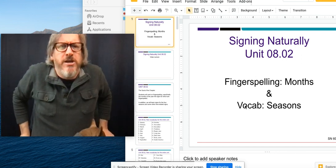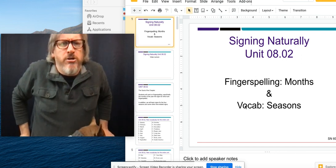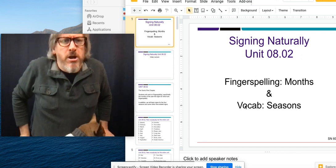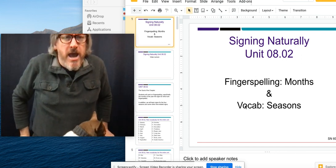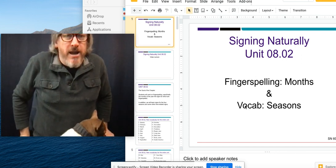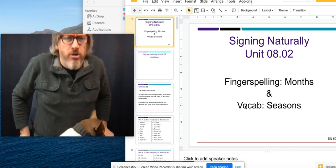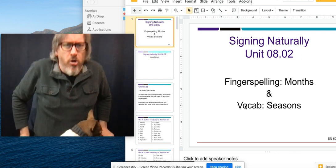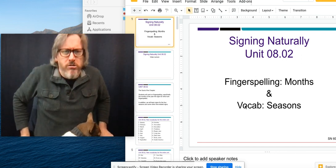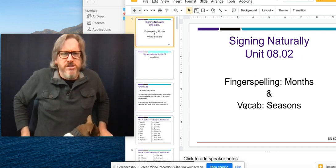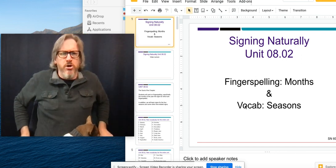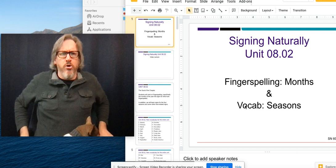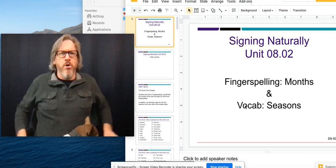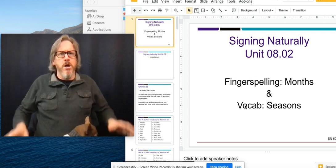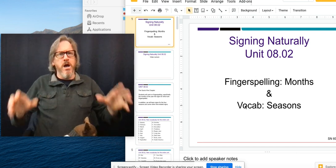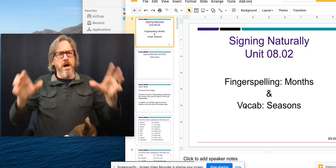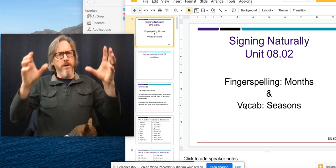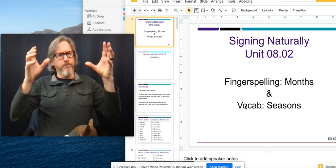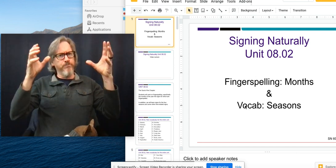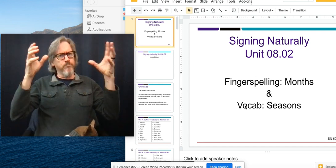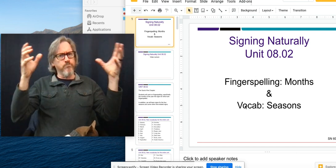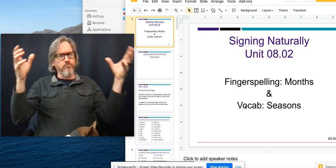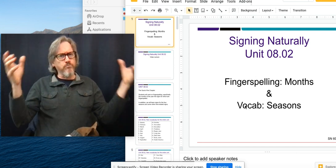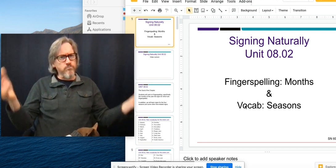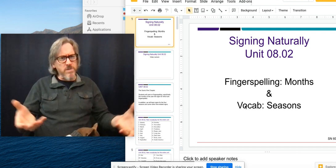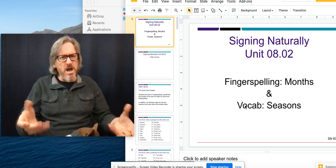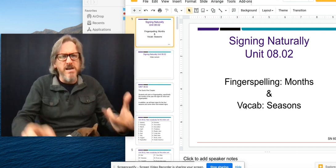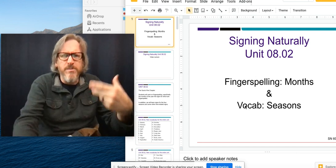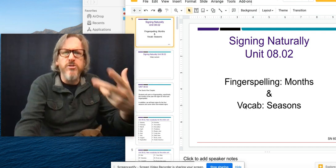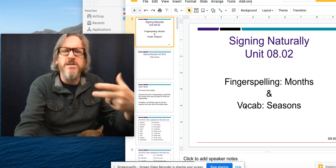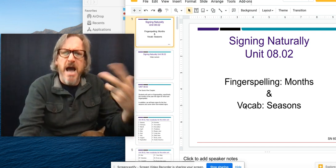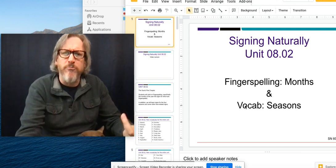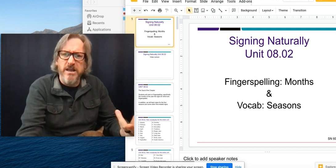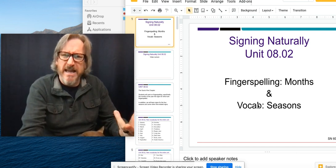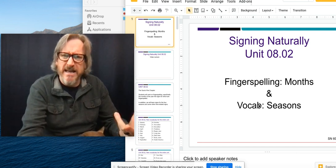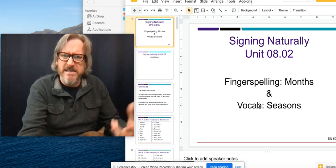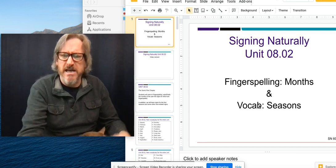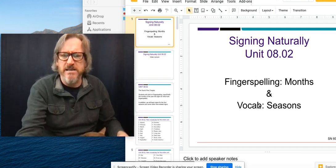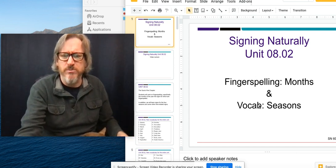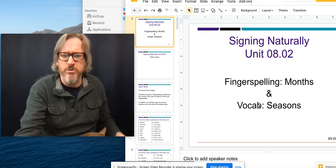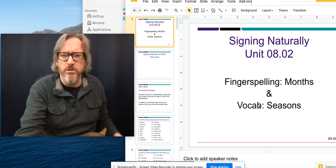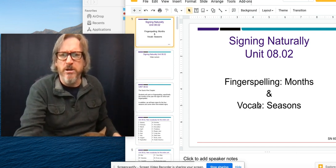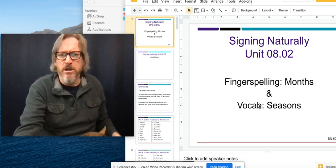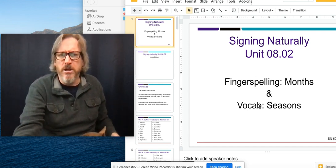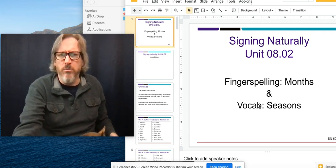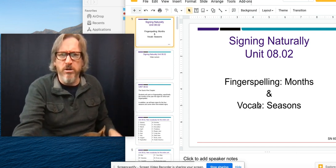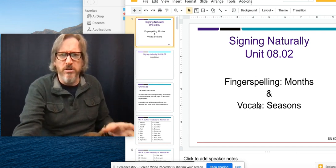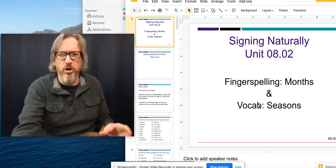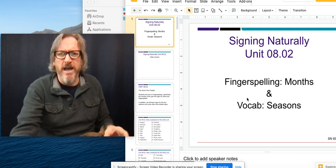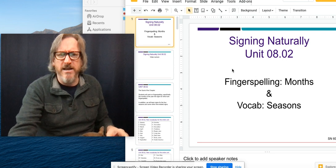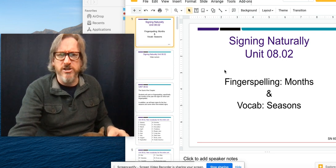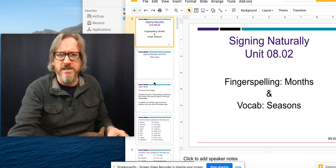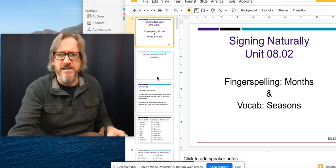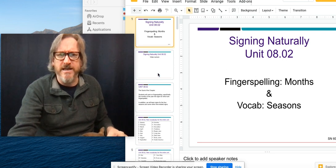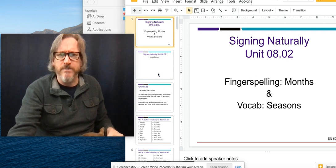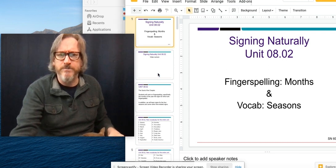of the year and also um uh some other time related signs which we'll we'll look at in just a second